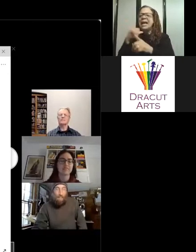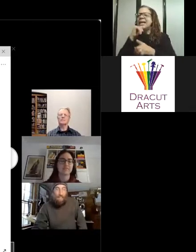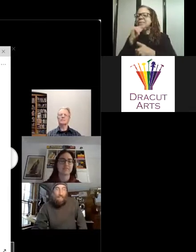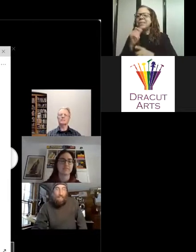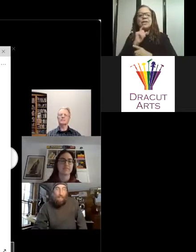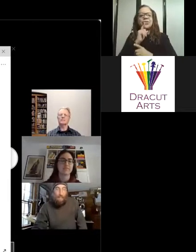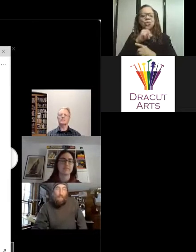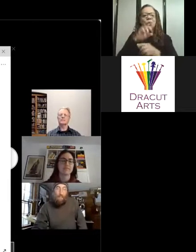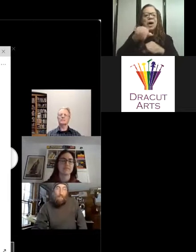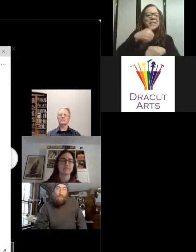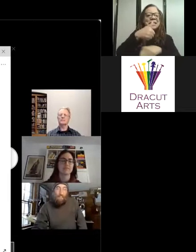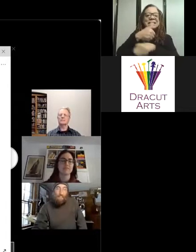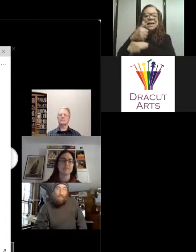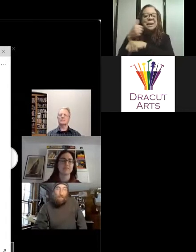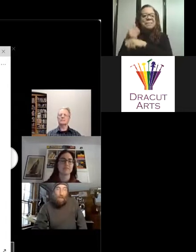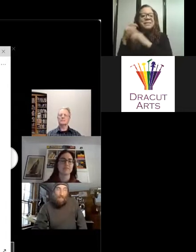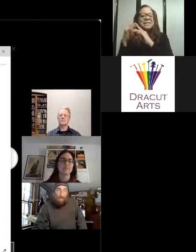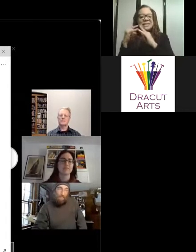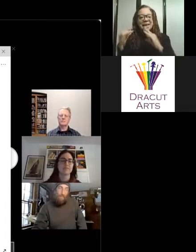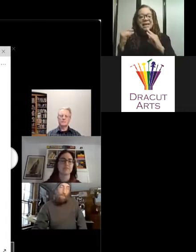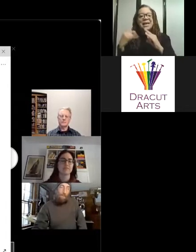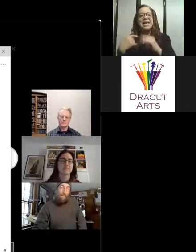these tents, but if I have to show it in a single panel, I'll do my best.